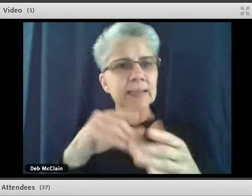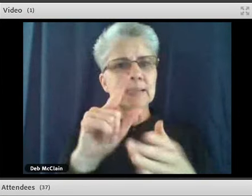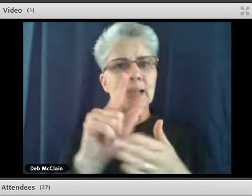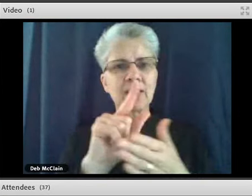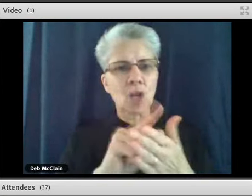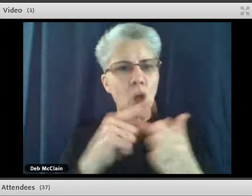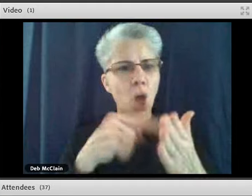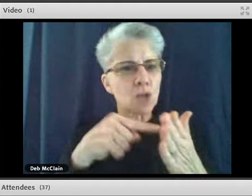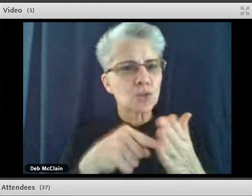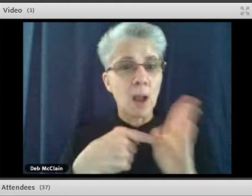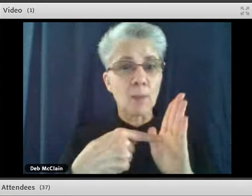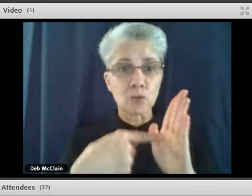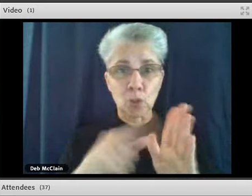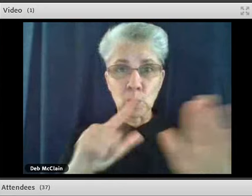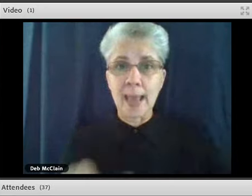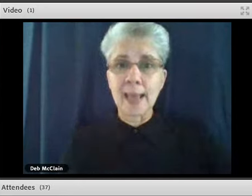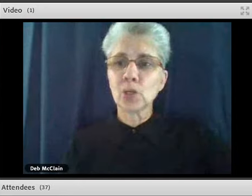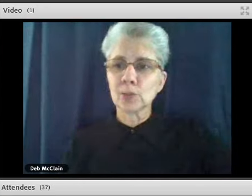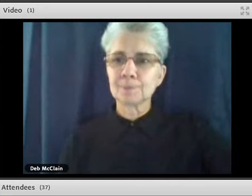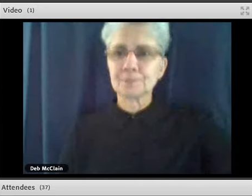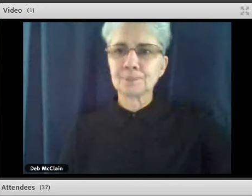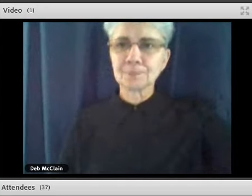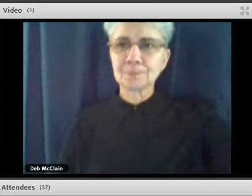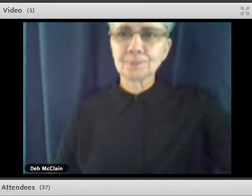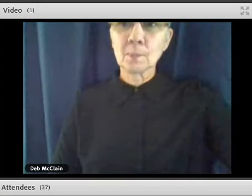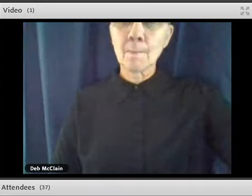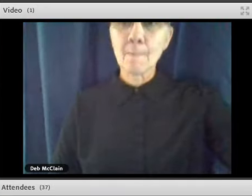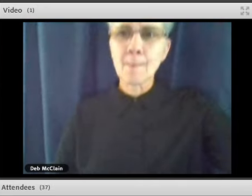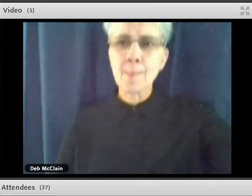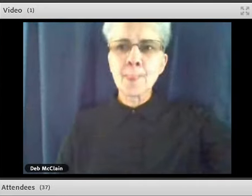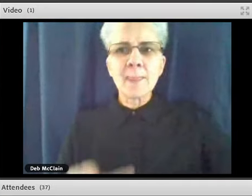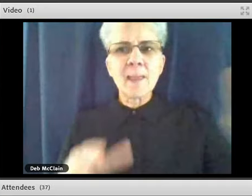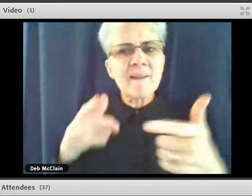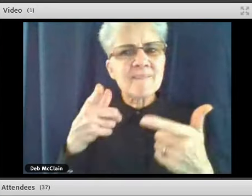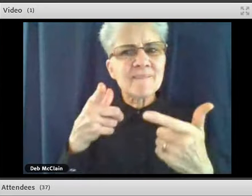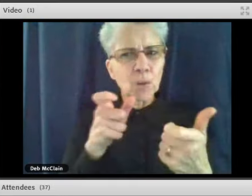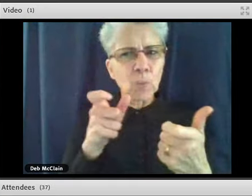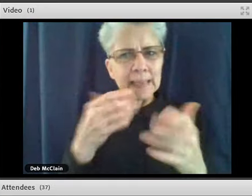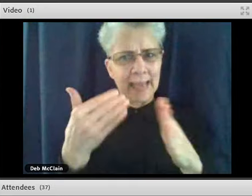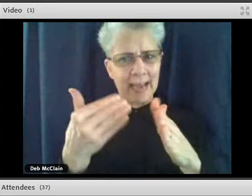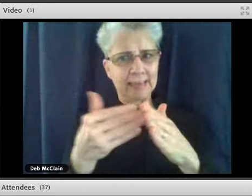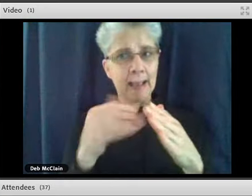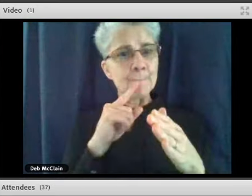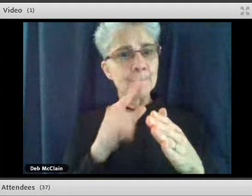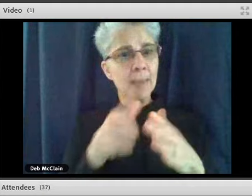and statistics -- like this lawsuit. Like some of the statistics I'm going to show you later, very quickly.